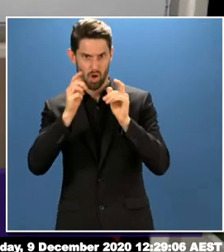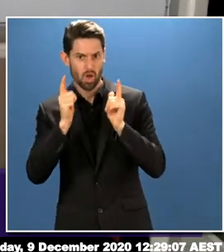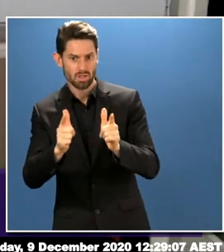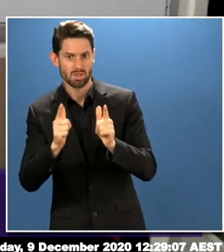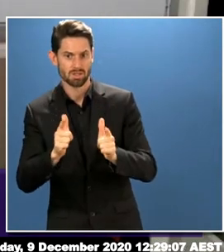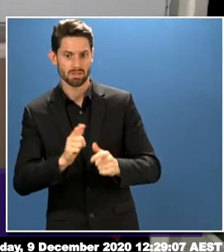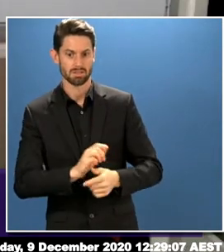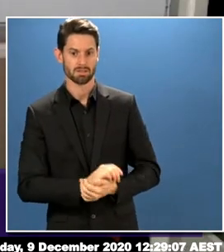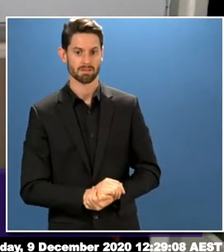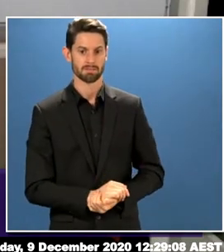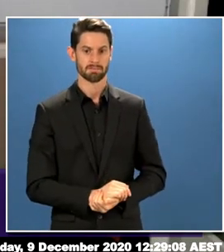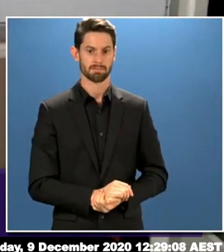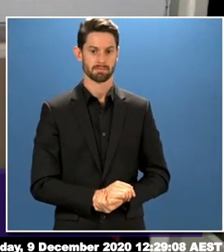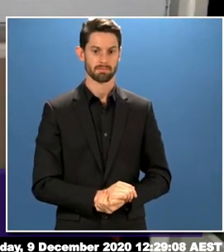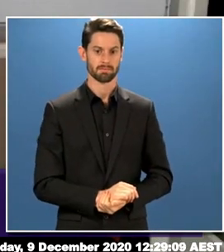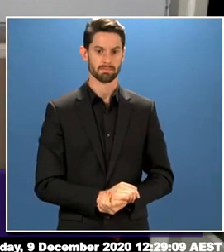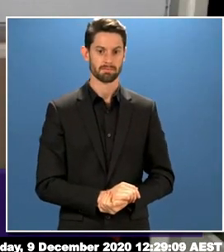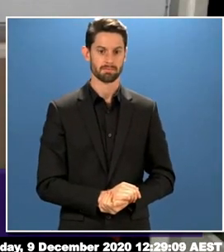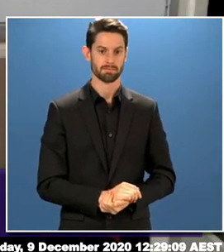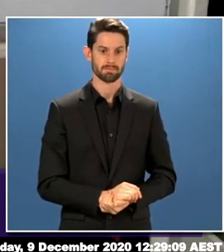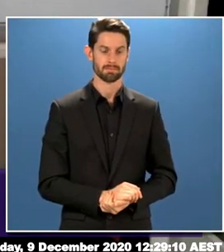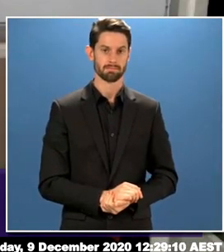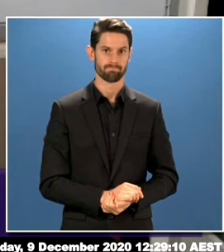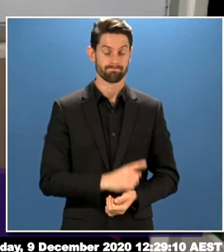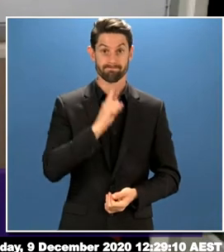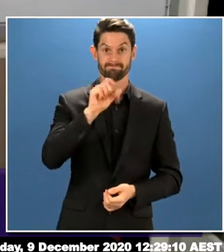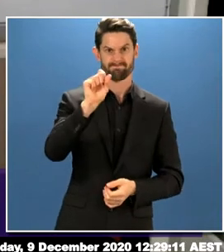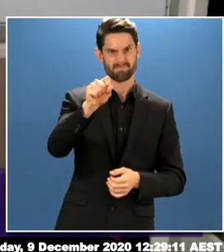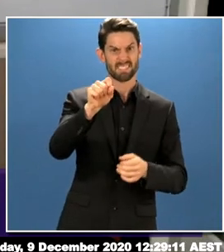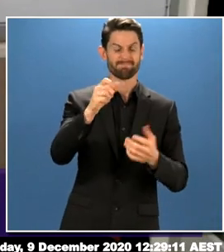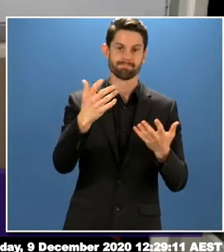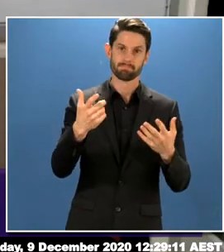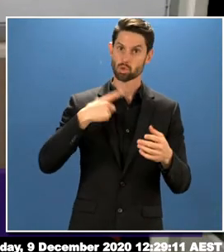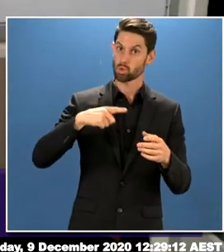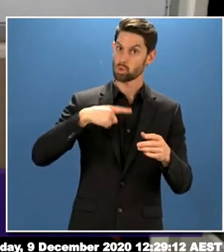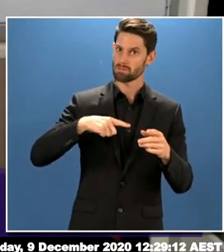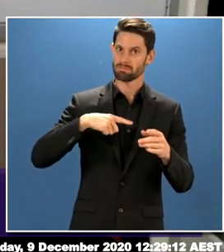That is right. Darwin is a small market, at the end of the day, and you know, both specialist schools do